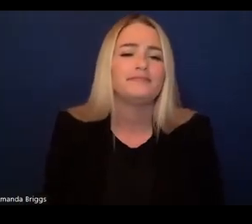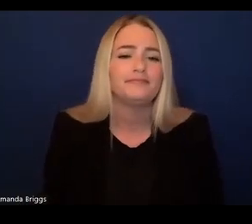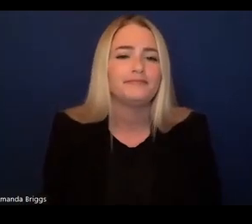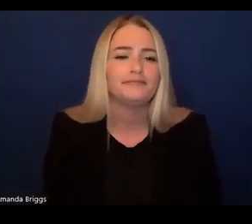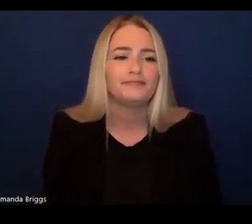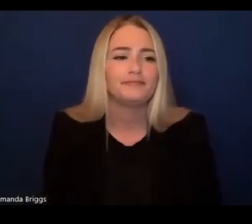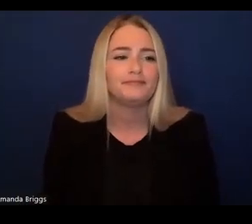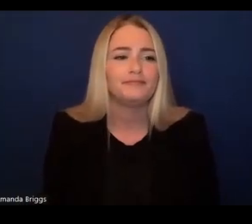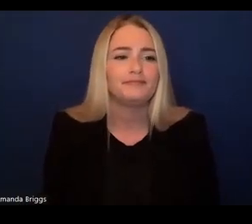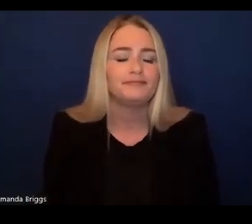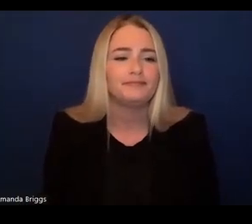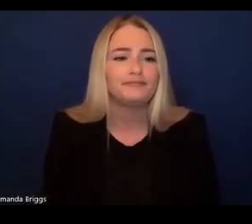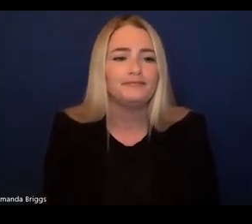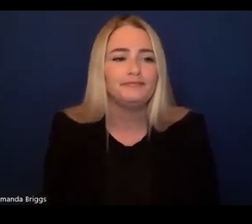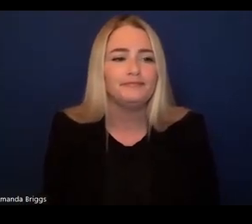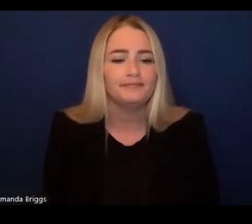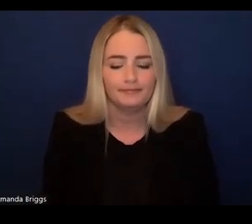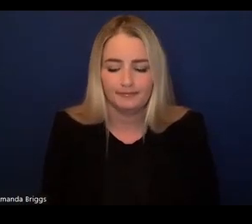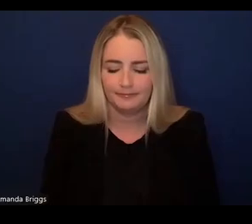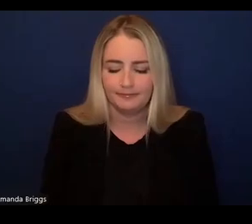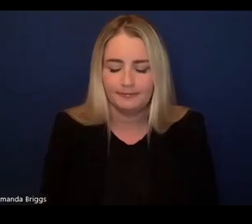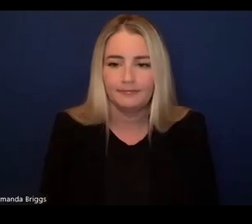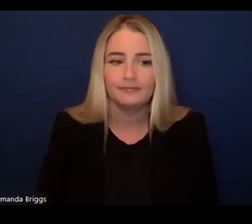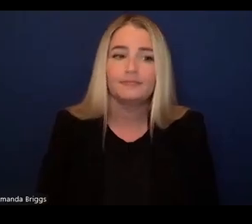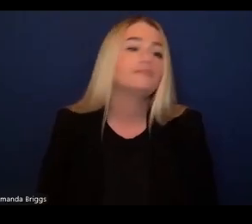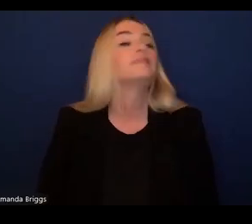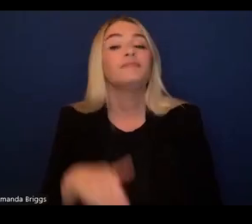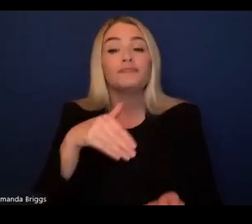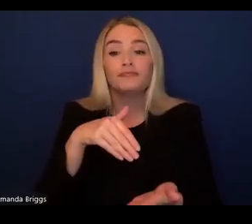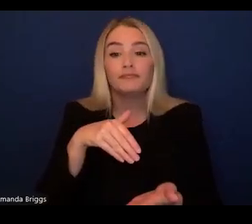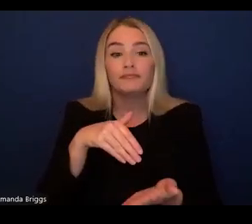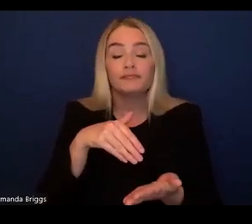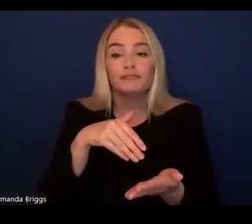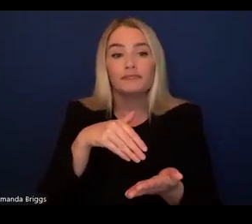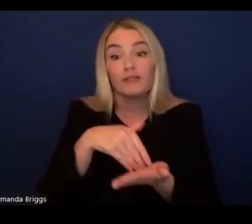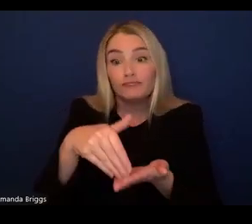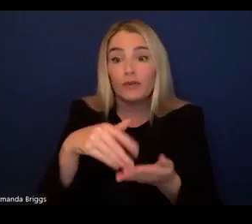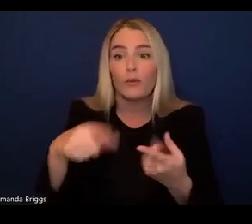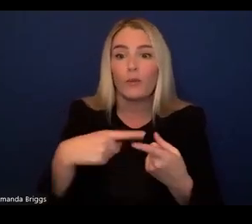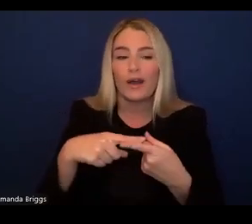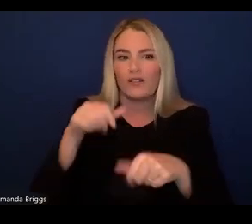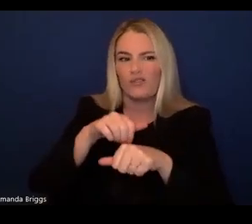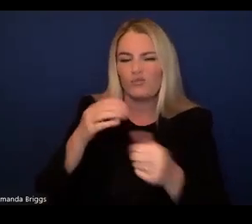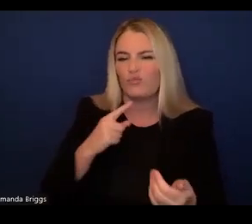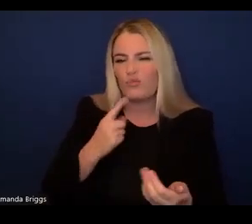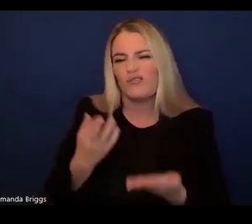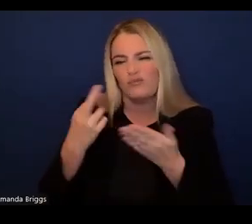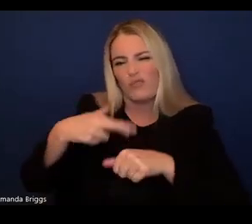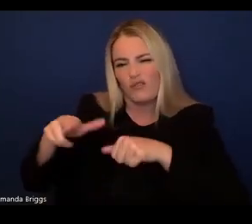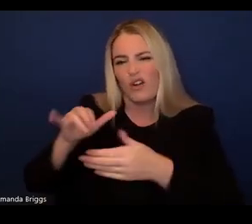And what that what happens. And many times when they're referred to the School Attendance Review Board.